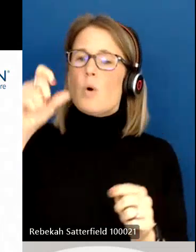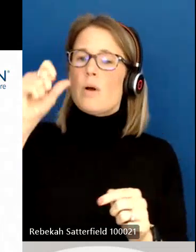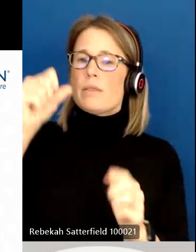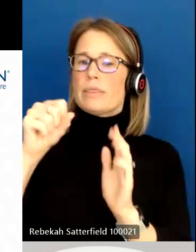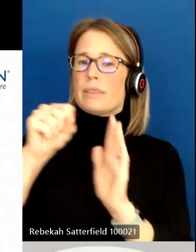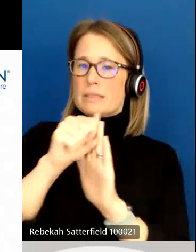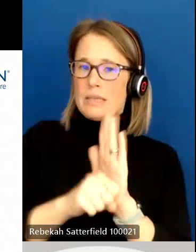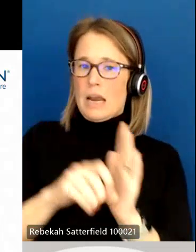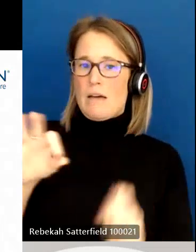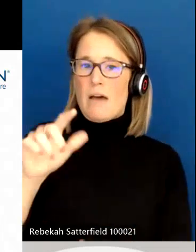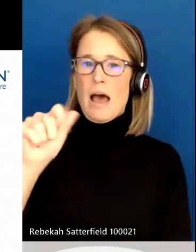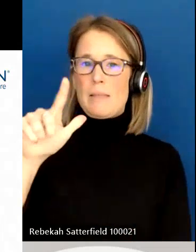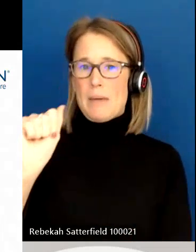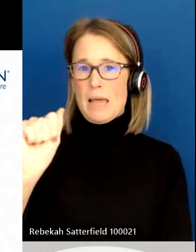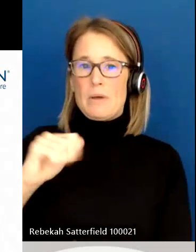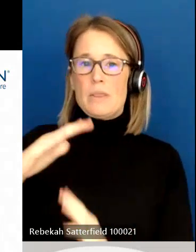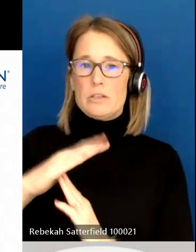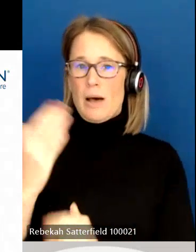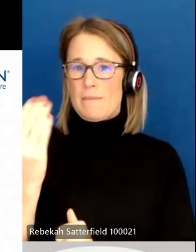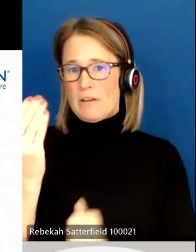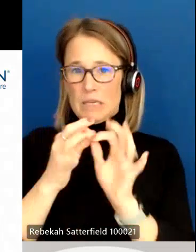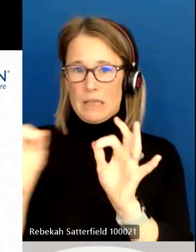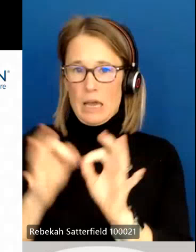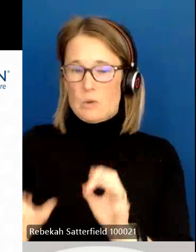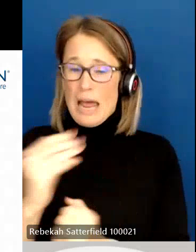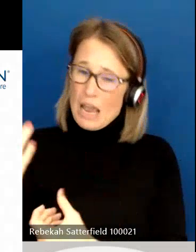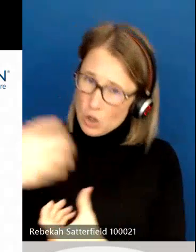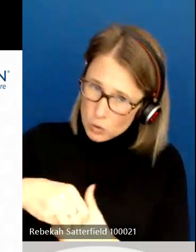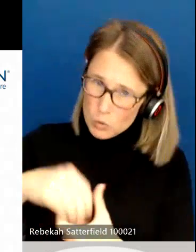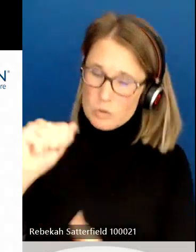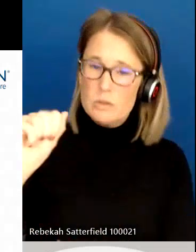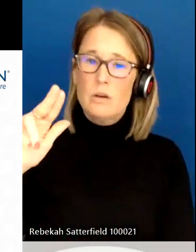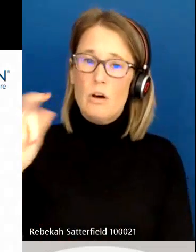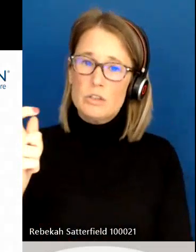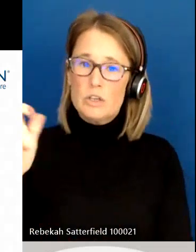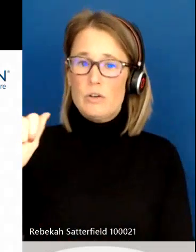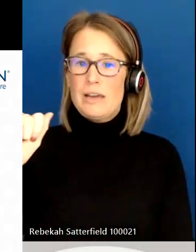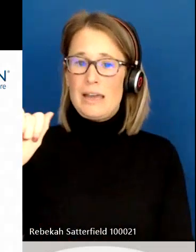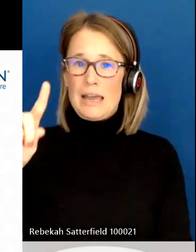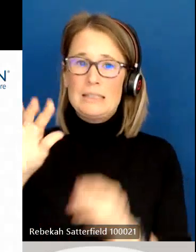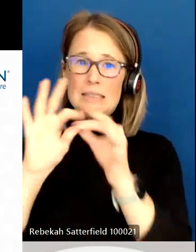top 15 languages and it includes the auxiliary Aid statement right at the very top and the top